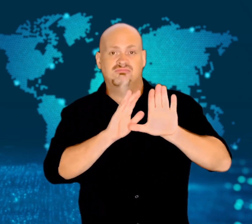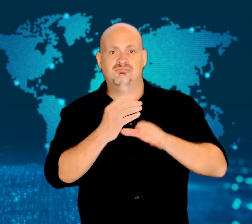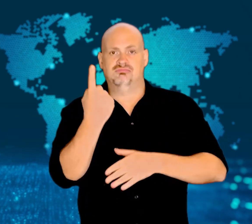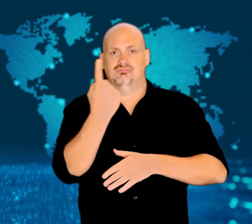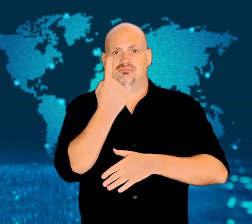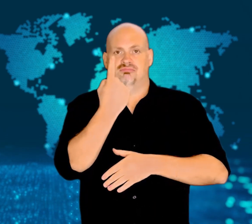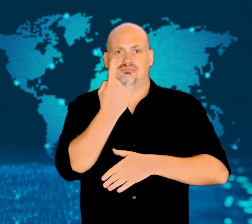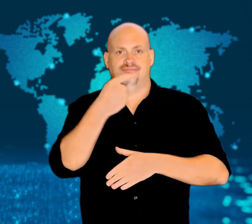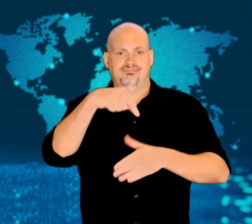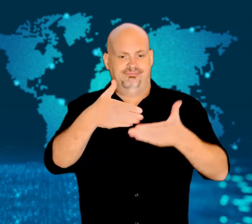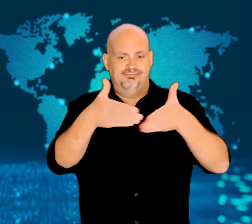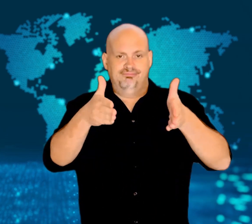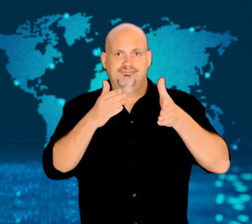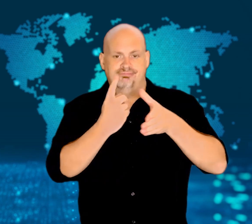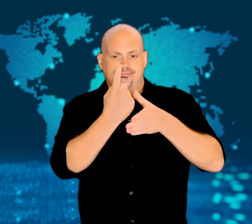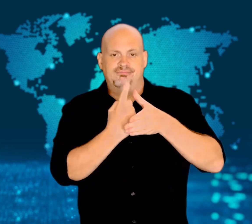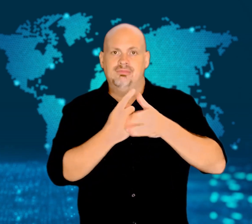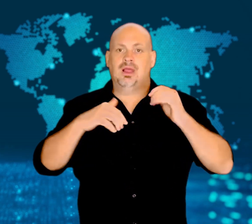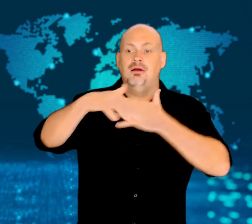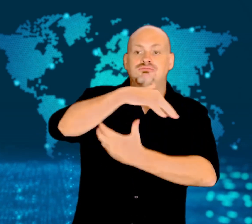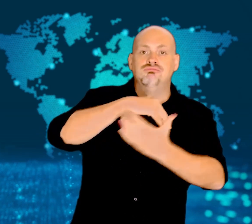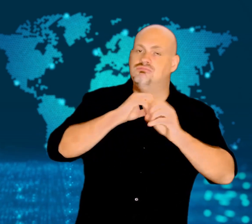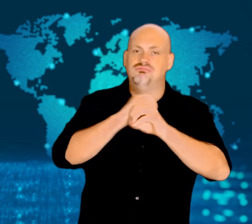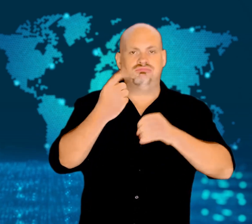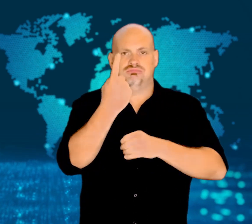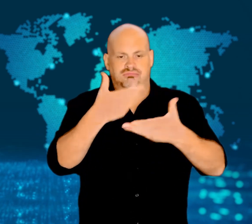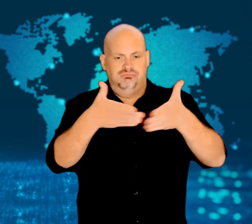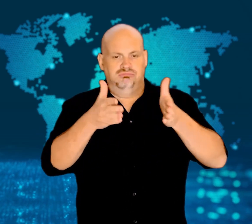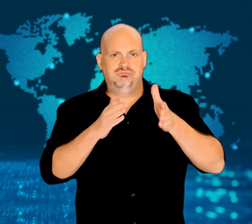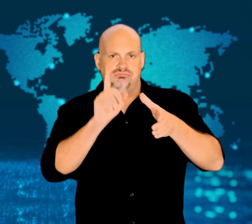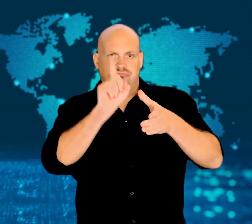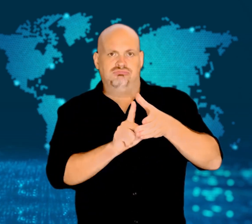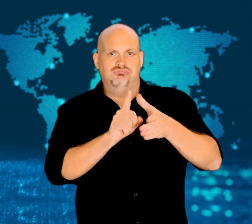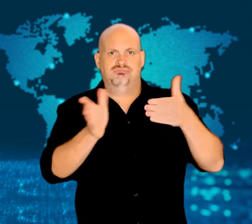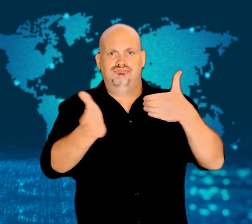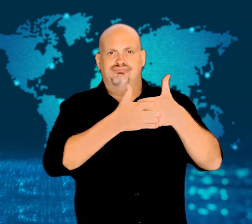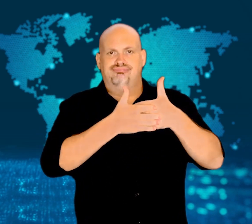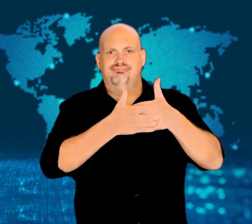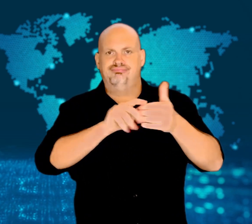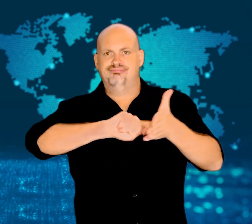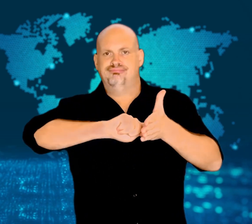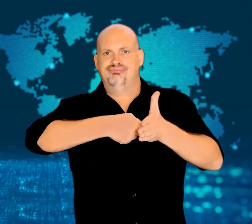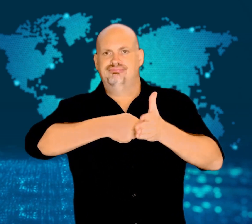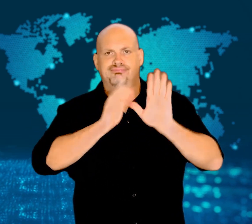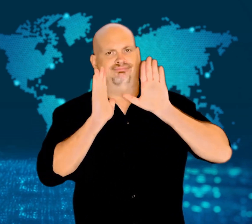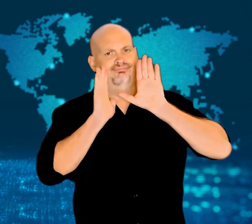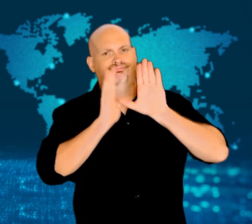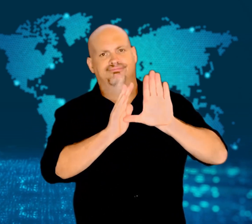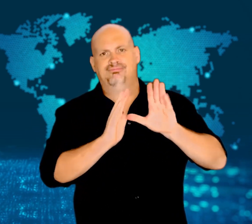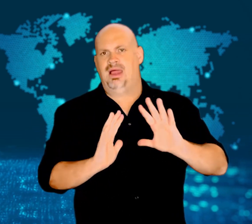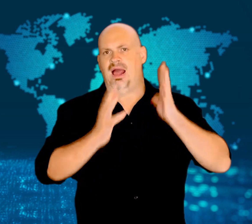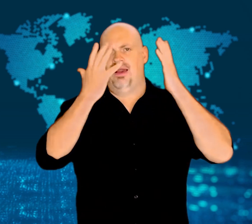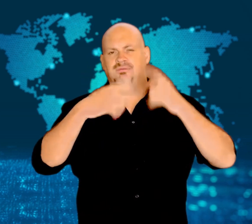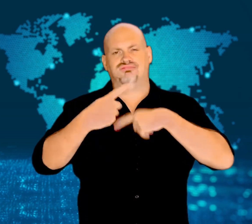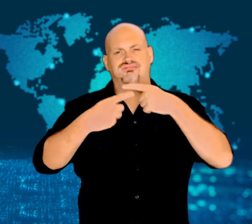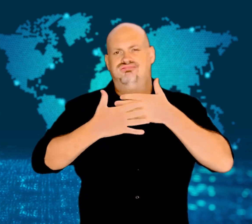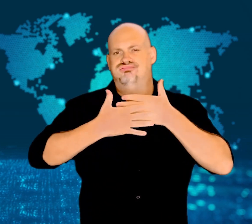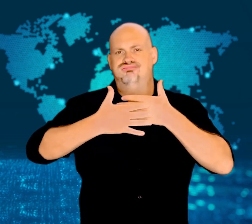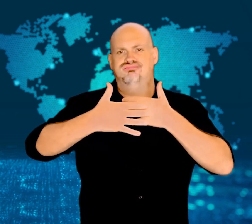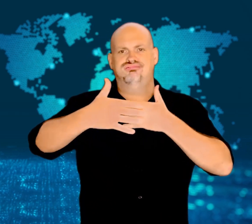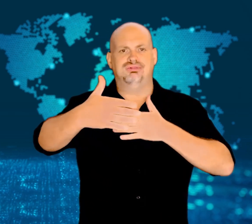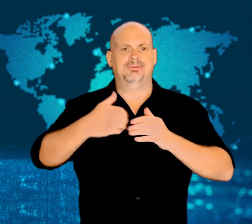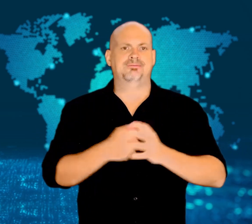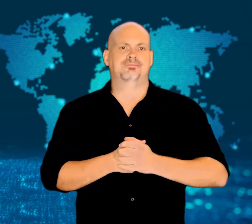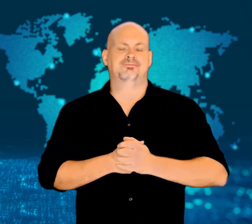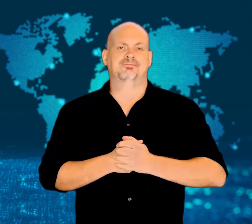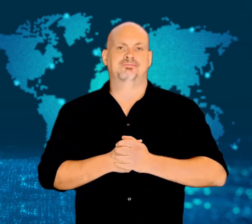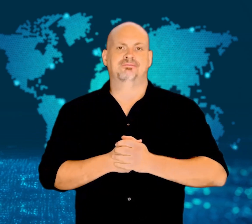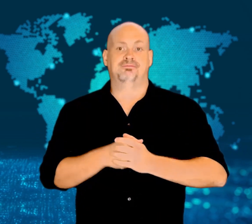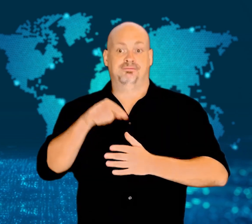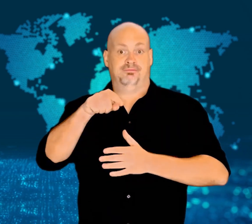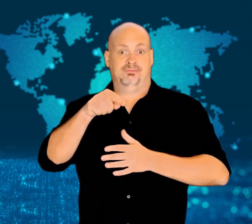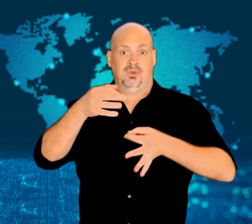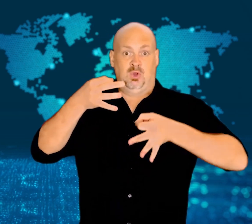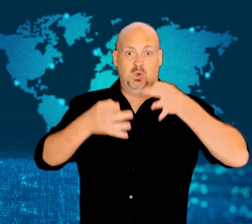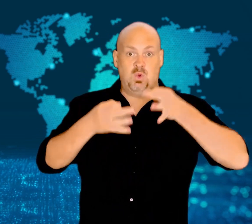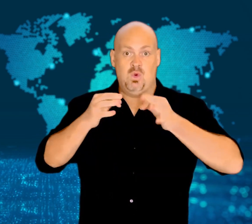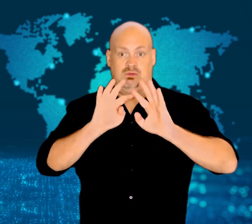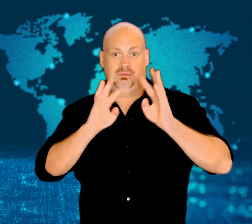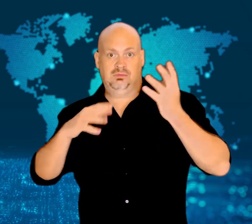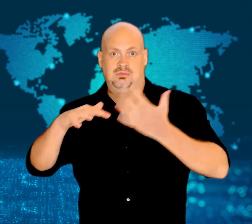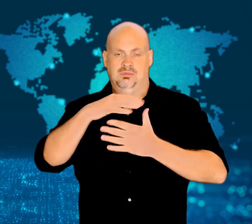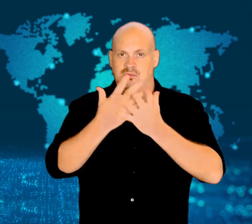The sentence was the result of a high-profile case that